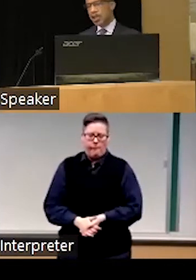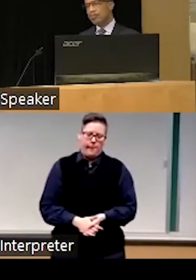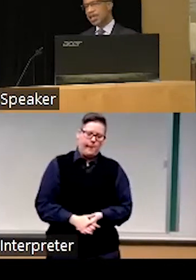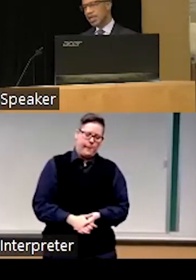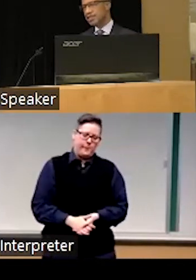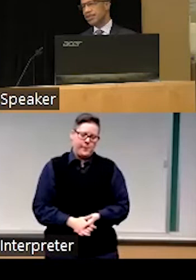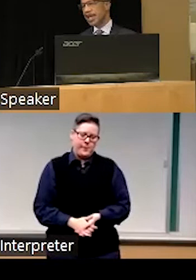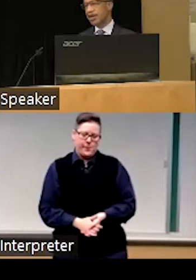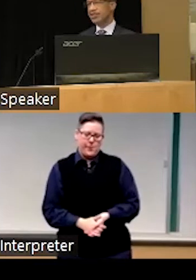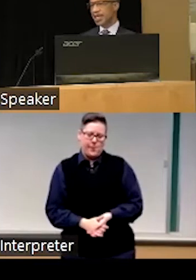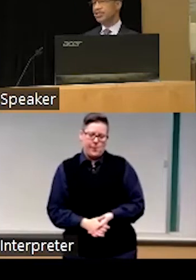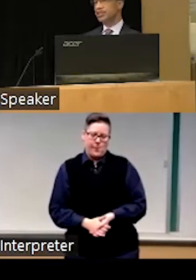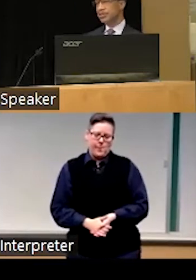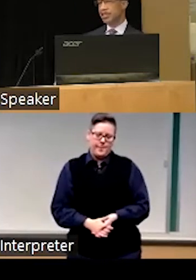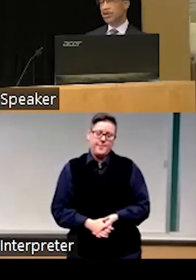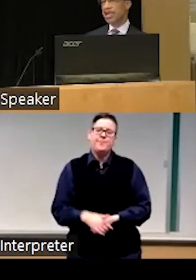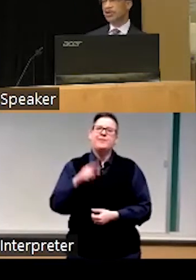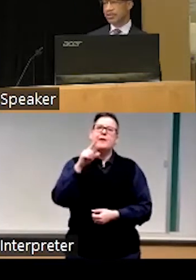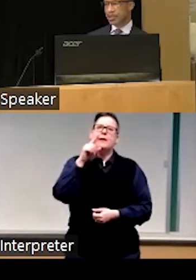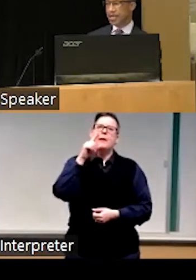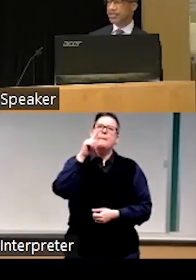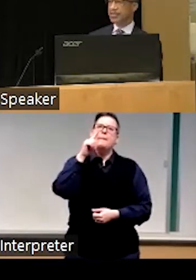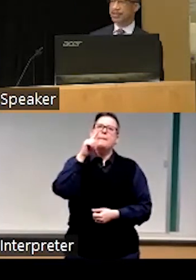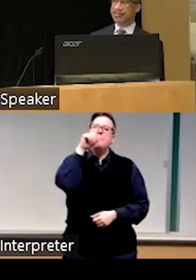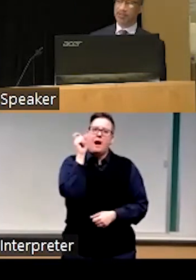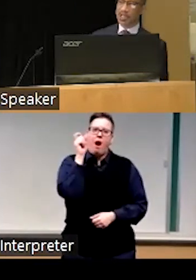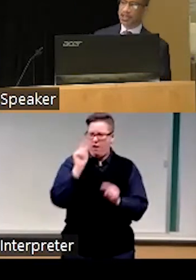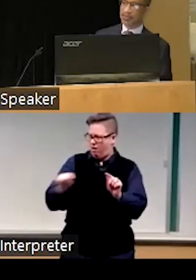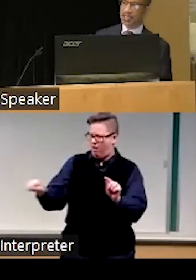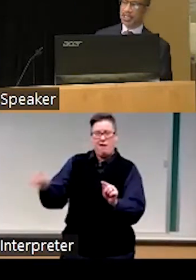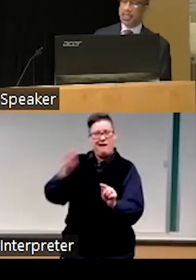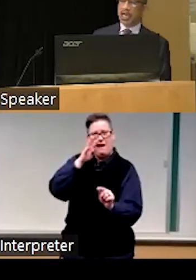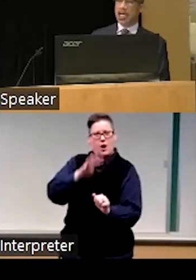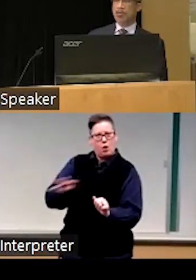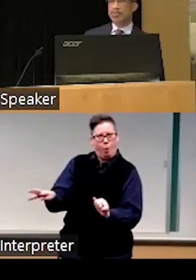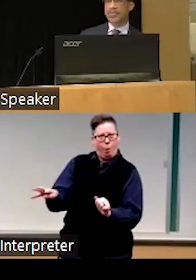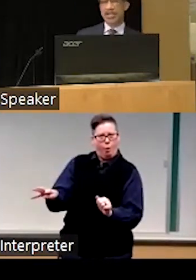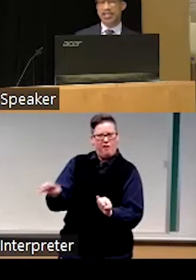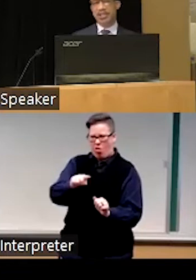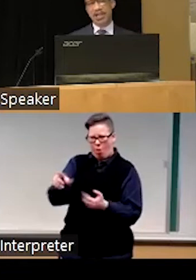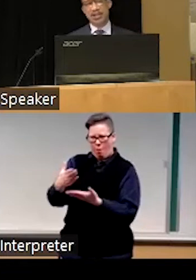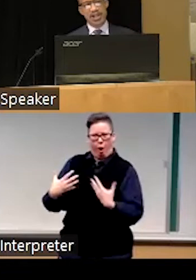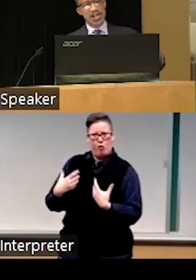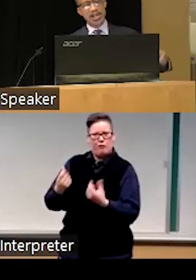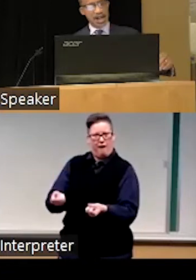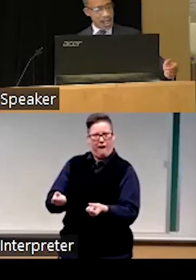and because of the lack of attention to the greater dimensions of recovery um I did a